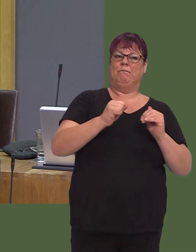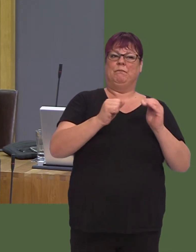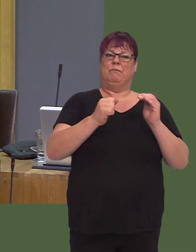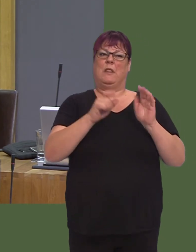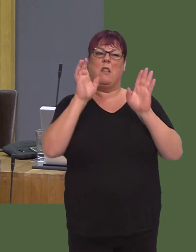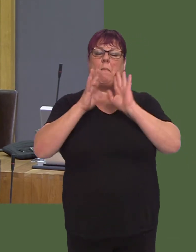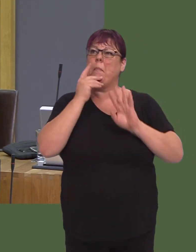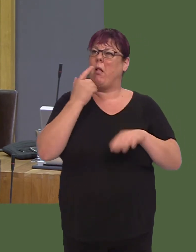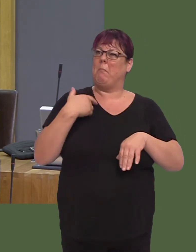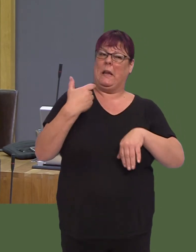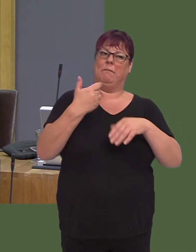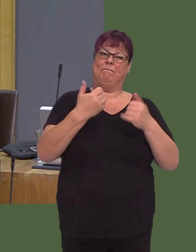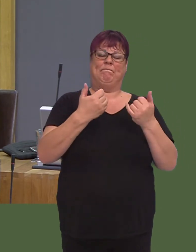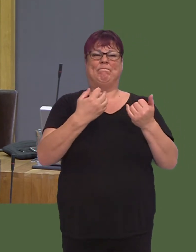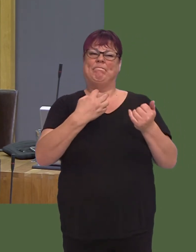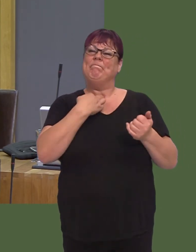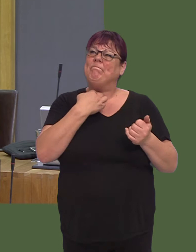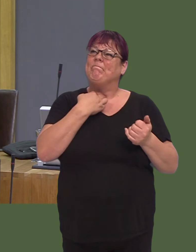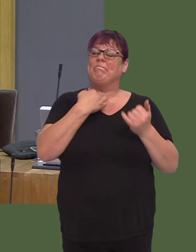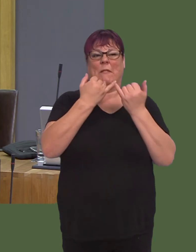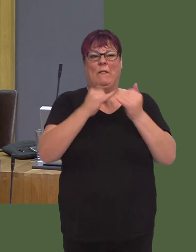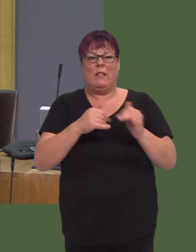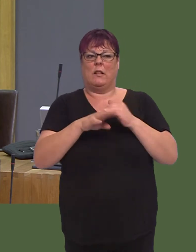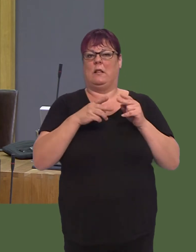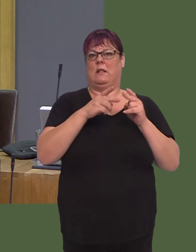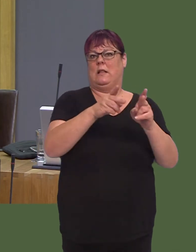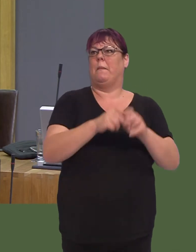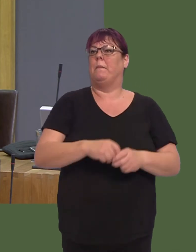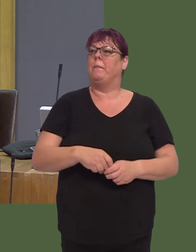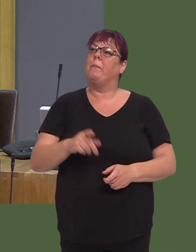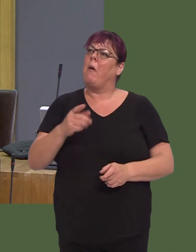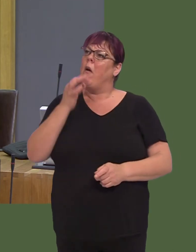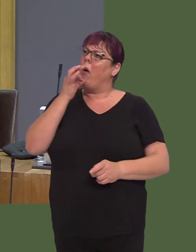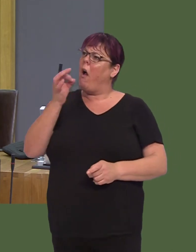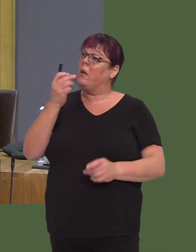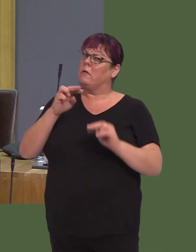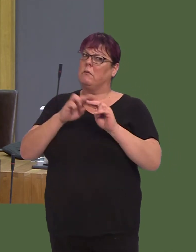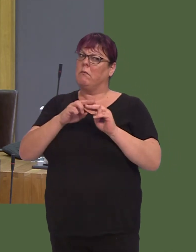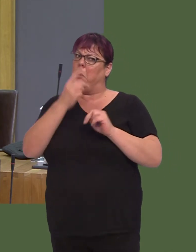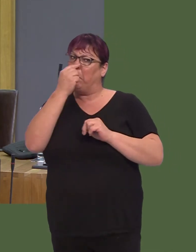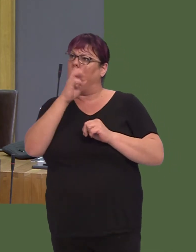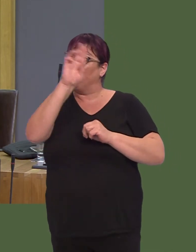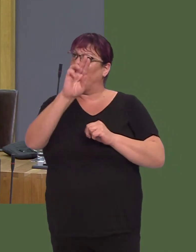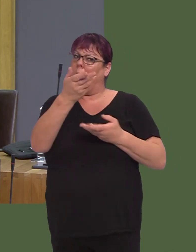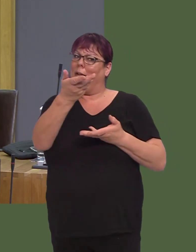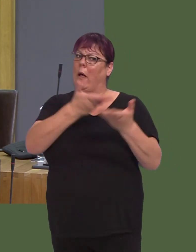The programme certainly touched a nerve, First Minister. One thing that could help is for school counselling services to be improved.